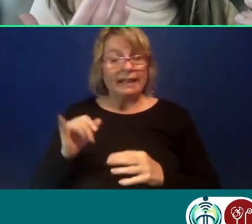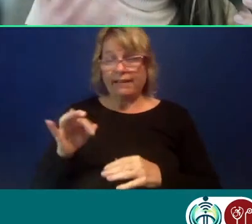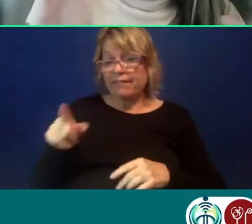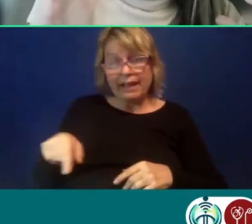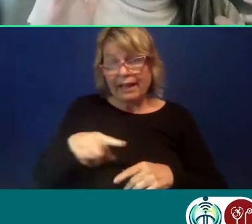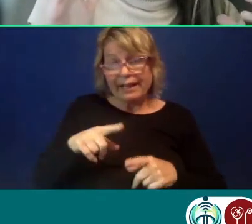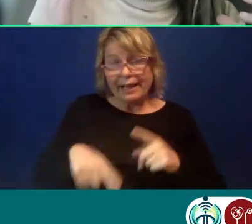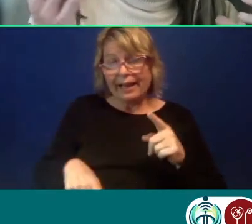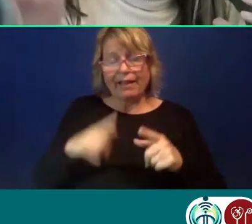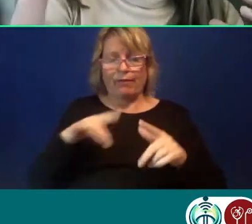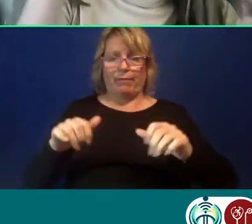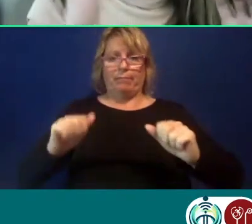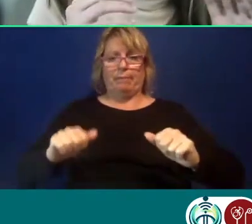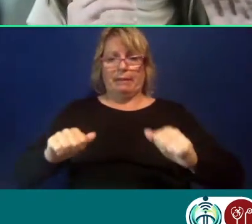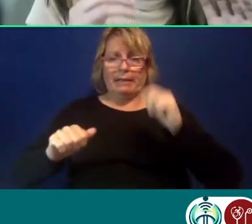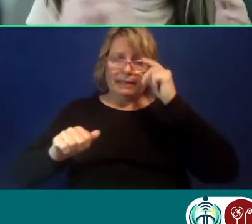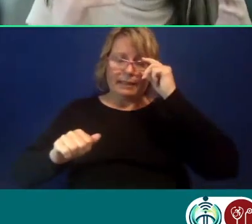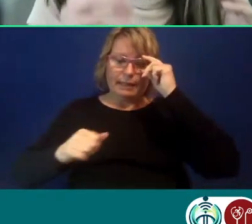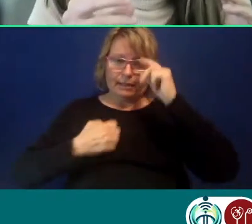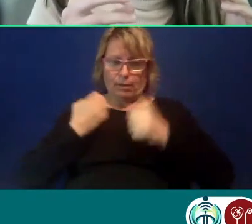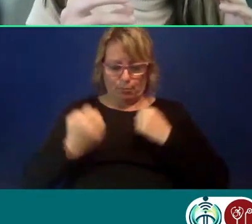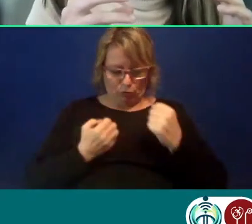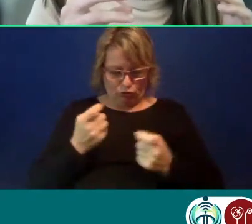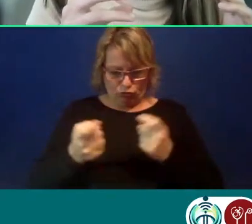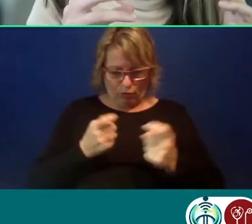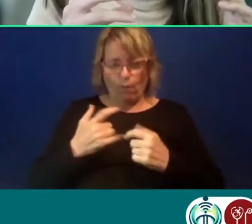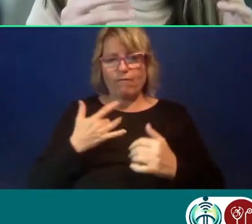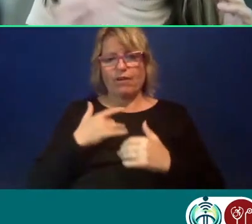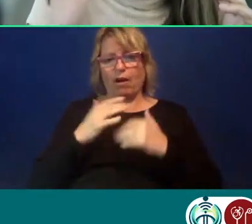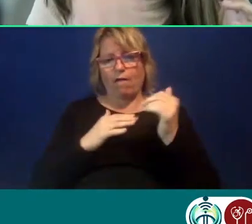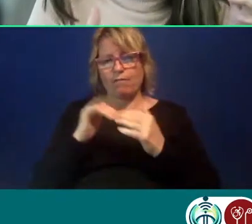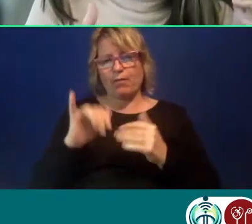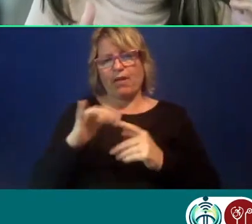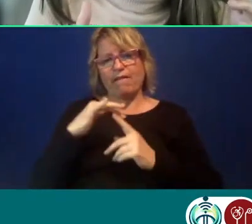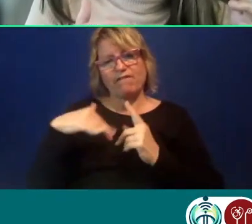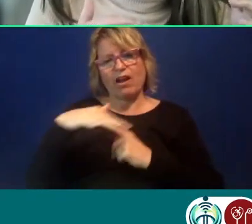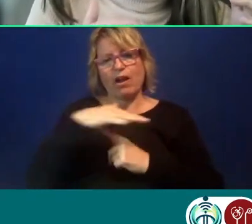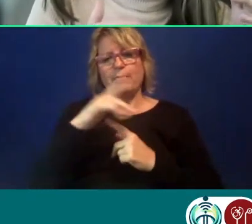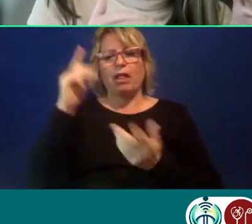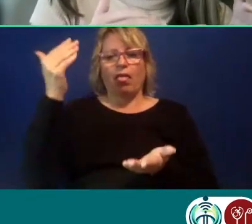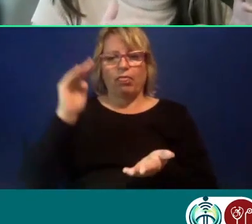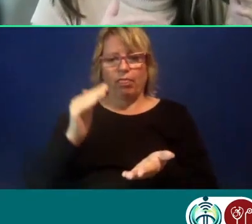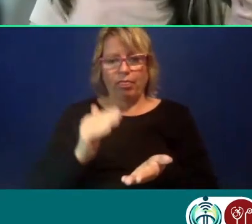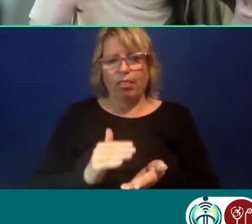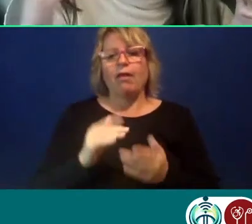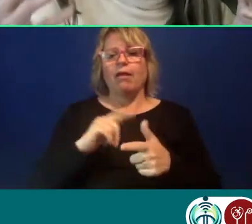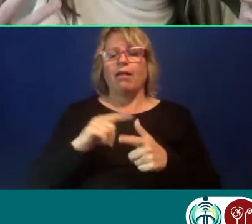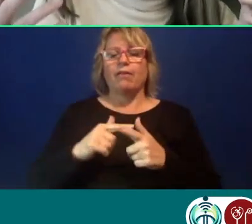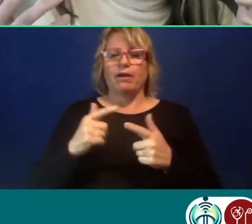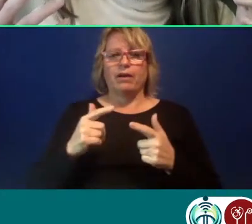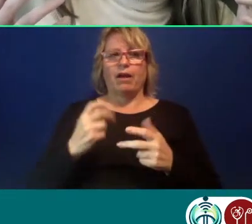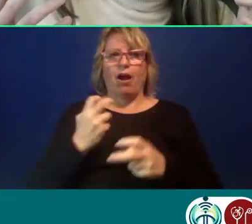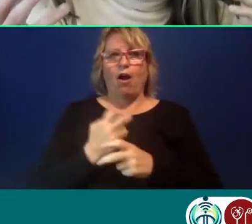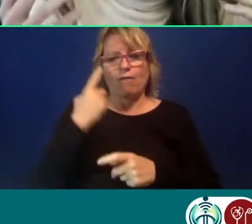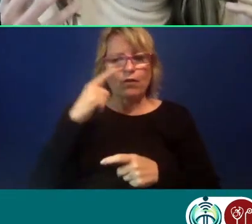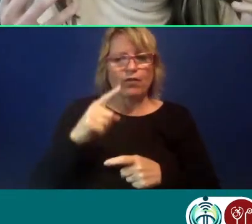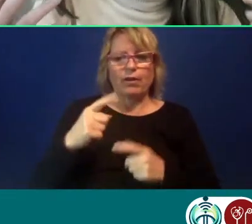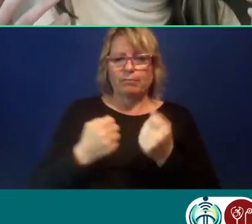that ability to emotionally regulate or feel comfortable in that environment starts to decrease. And suddenly, it'll be harder for them to advocate and feel comfortable